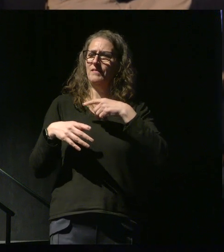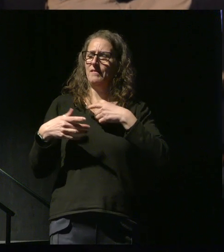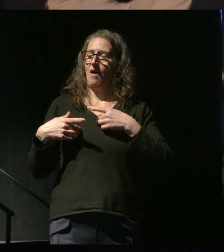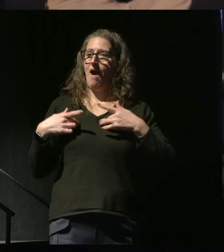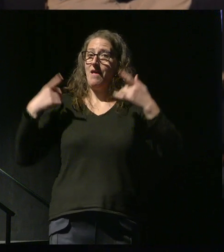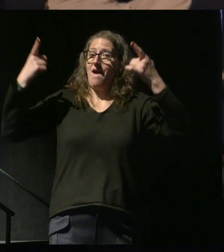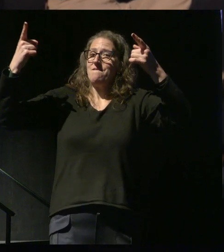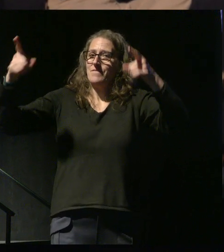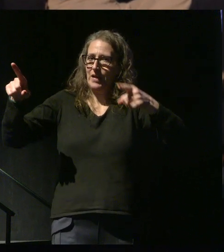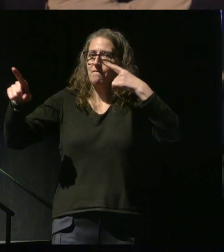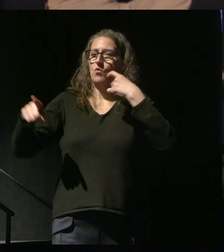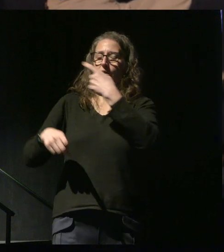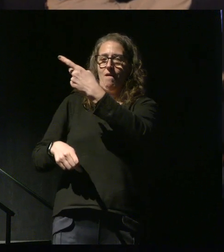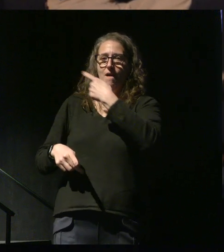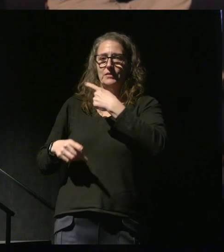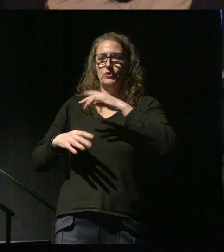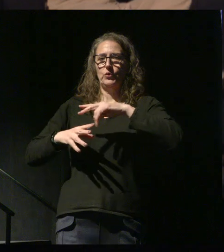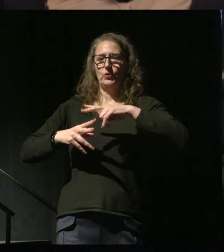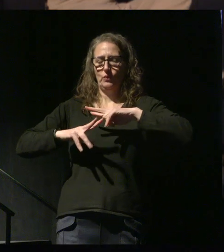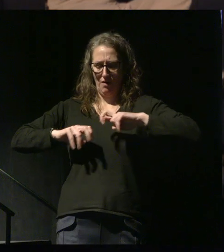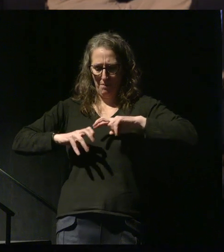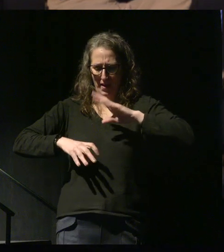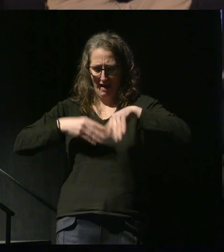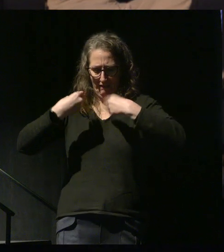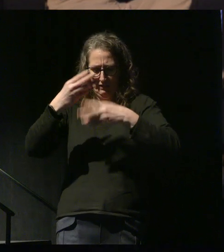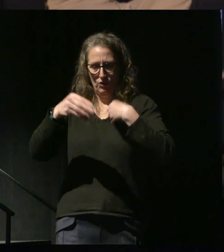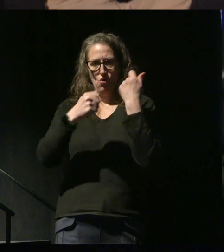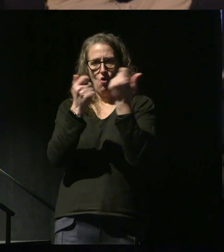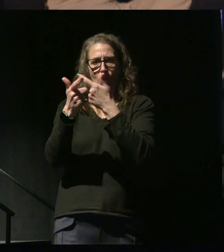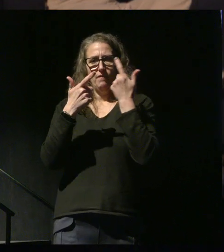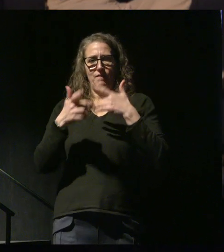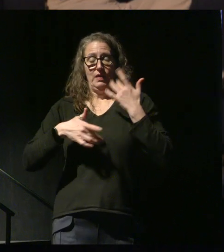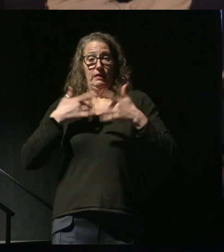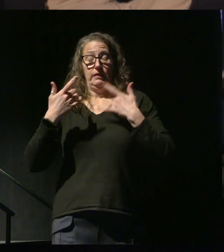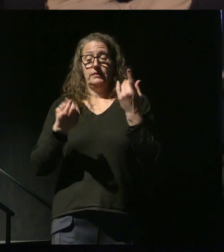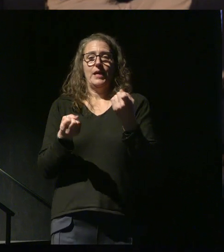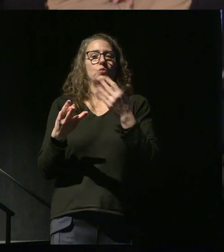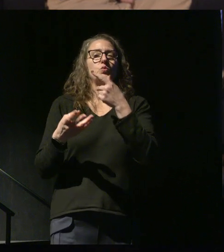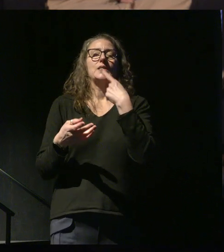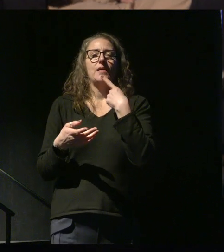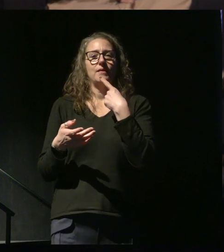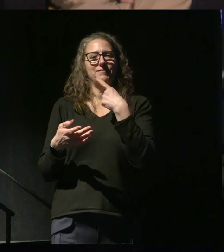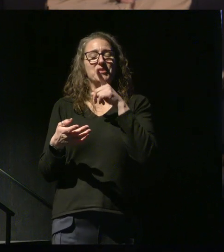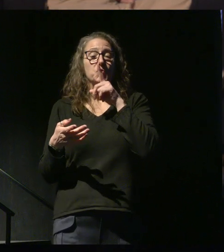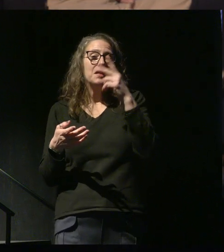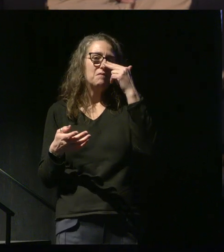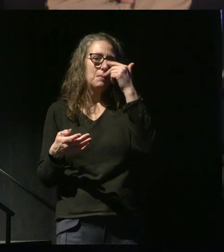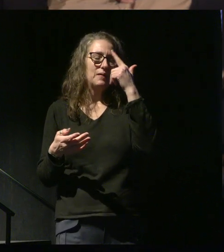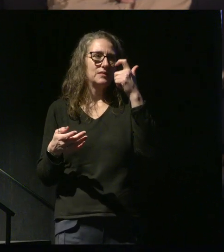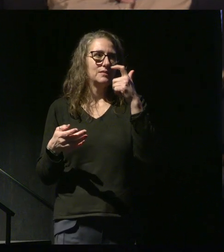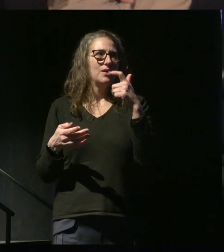of those feelings and to just, you know and to say, and it's really funny because like within a family,